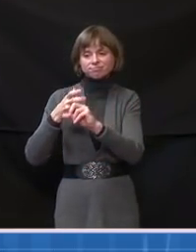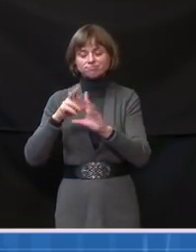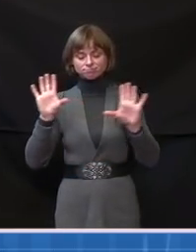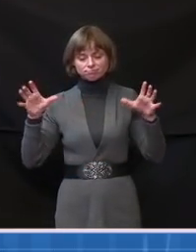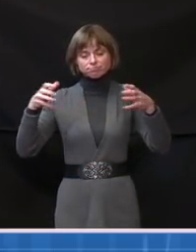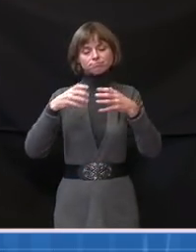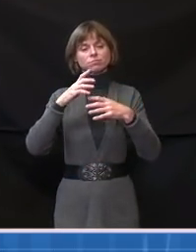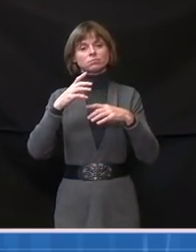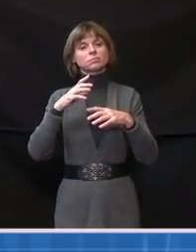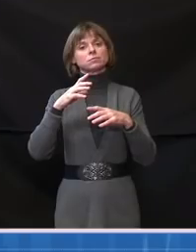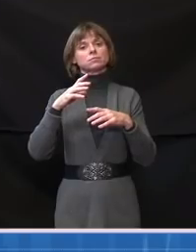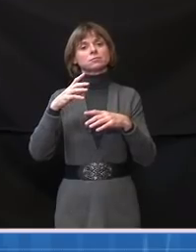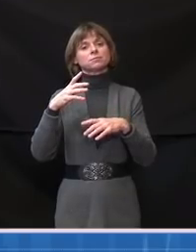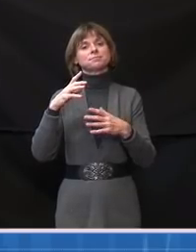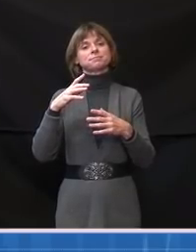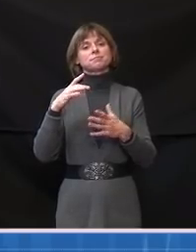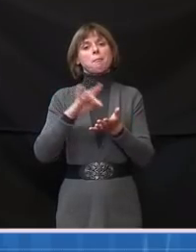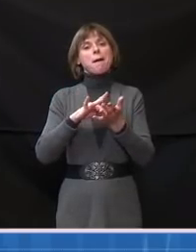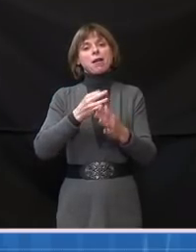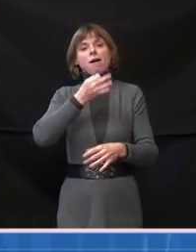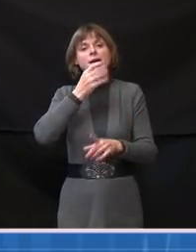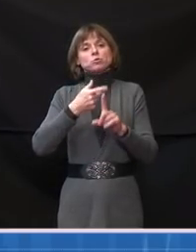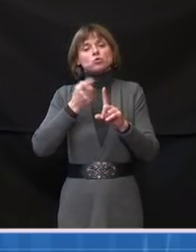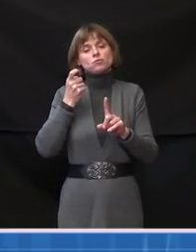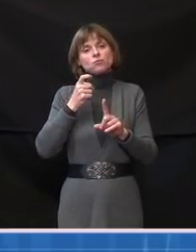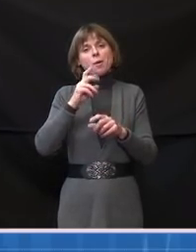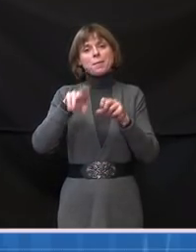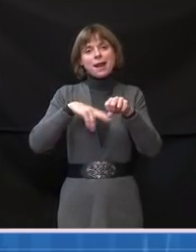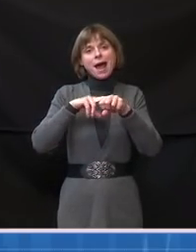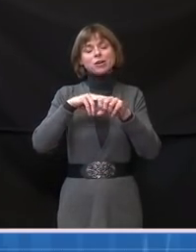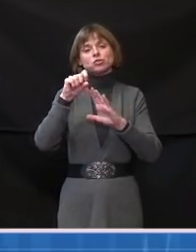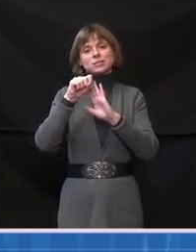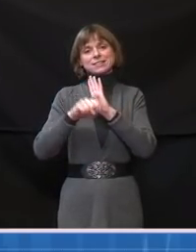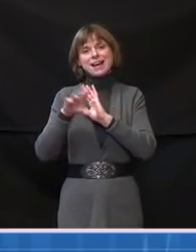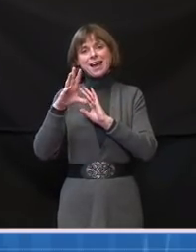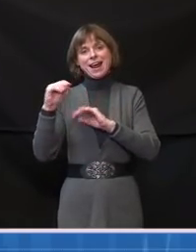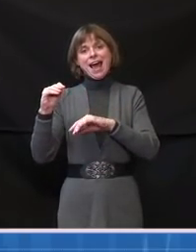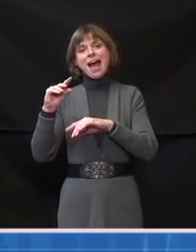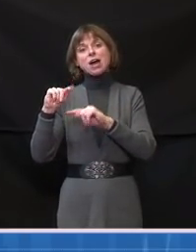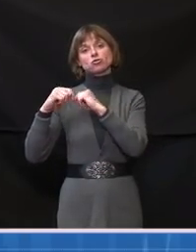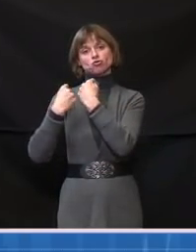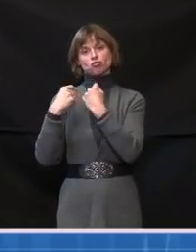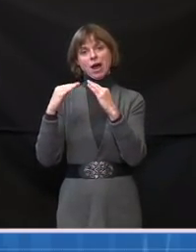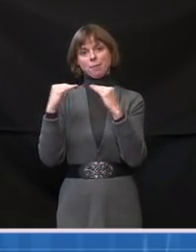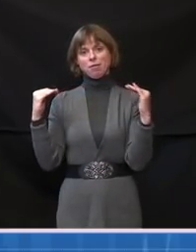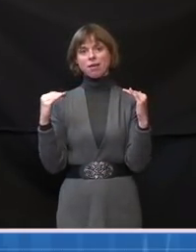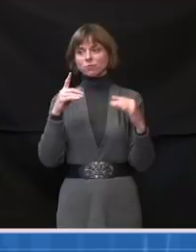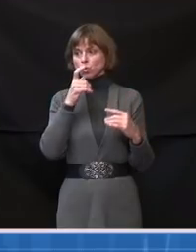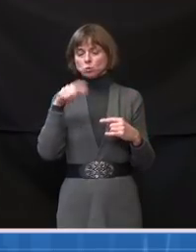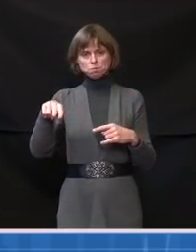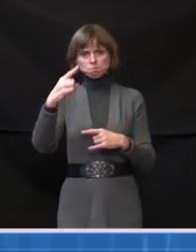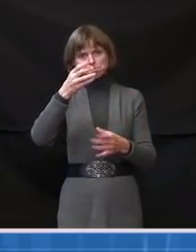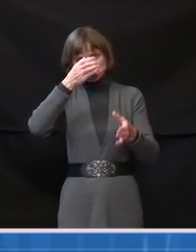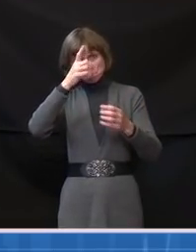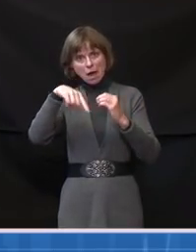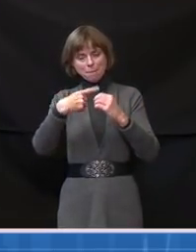who are engaged in vaccinating communities across the nation. The forum will support our goals of implementing safe,